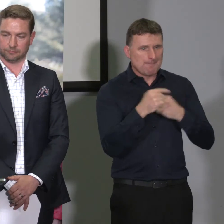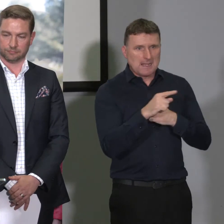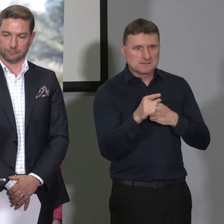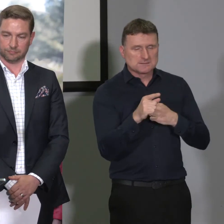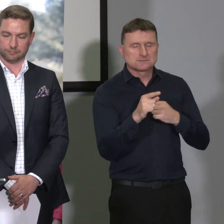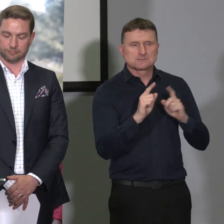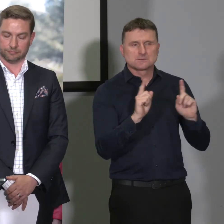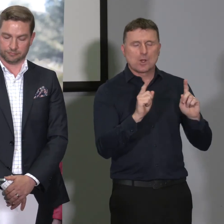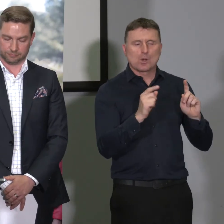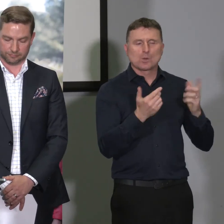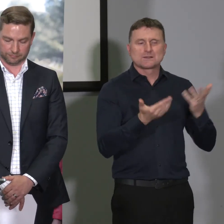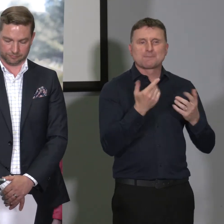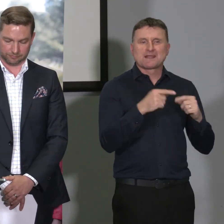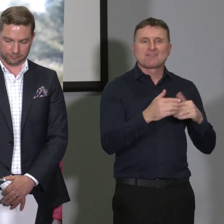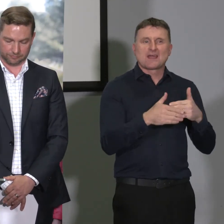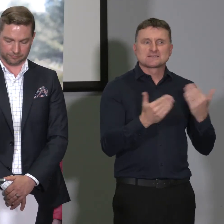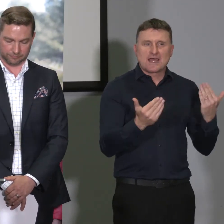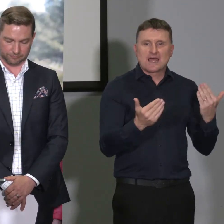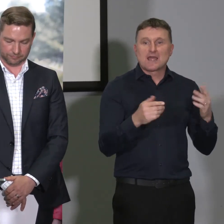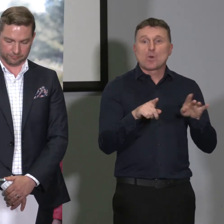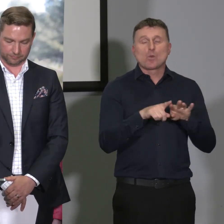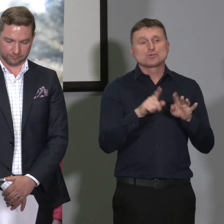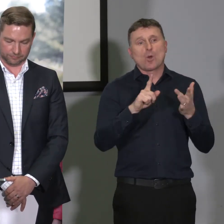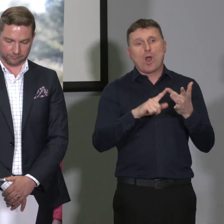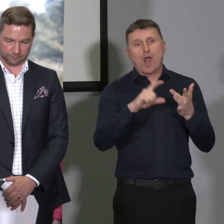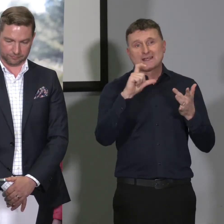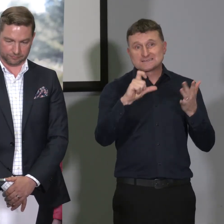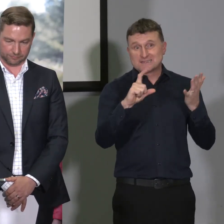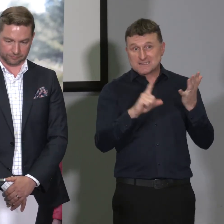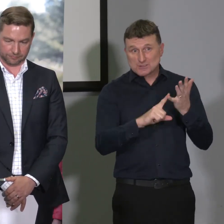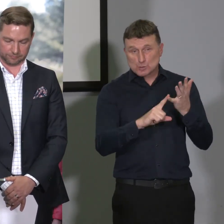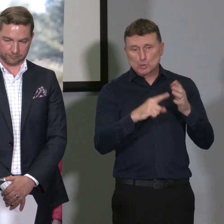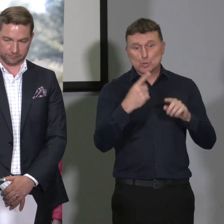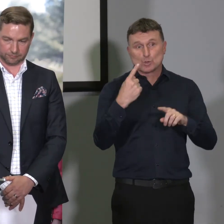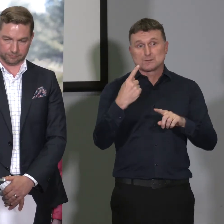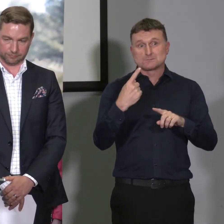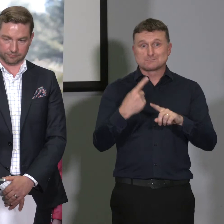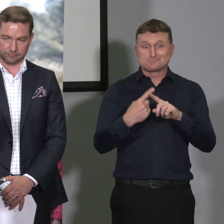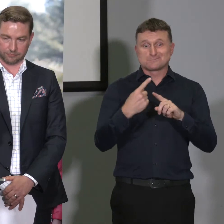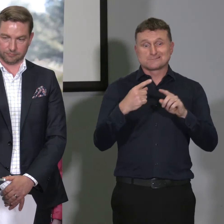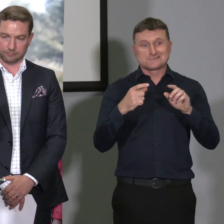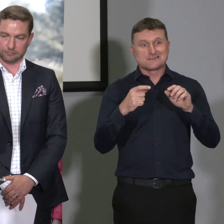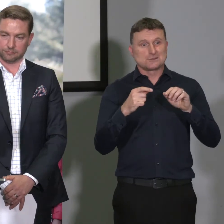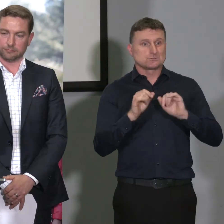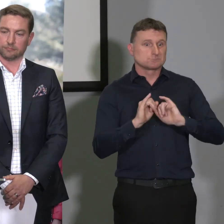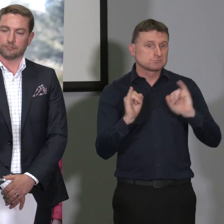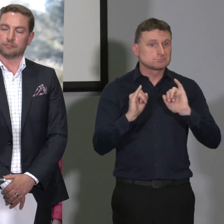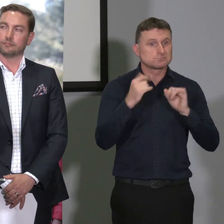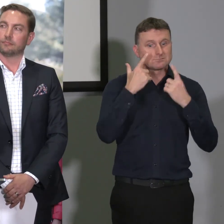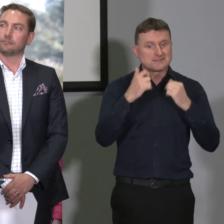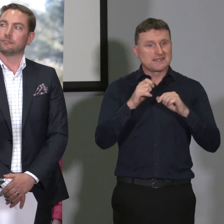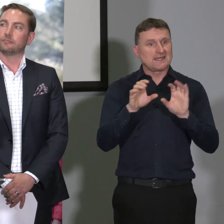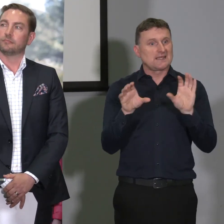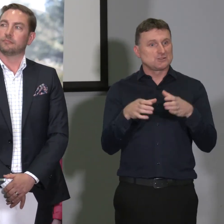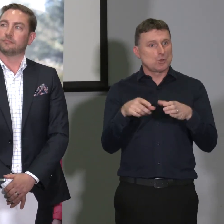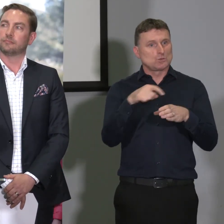day. Also including things like ICU capacity depending on the capacity. Those decisions are made every day on a day by